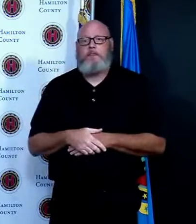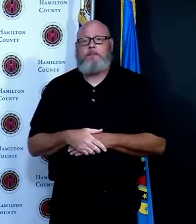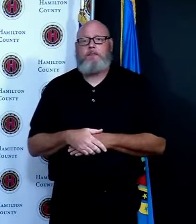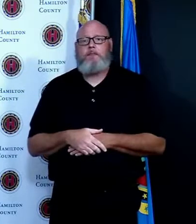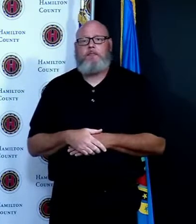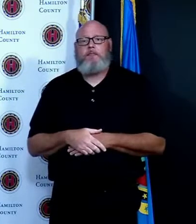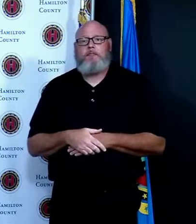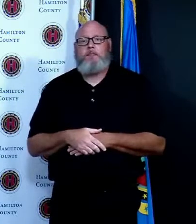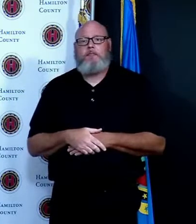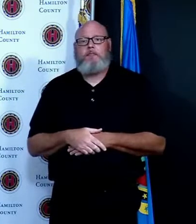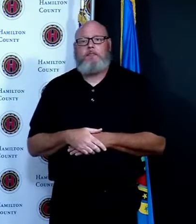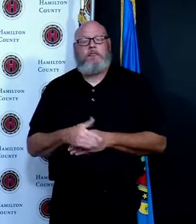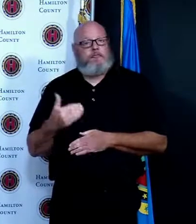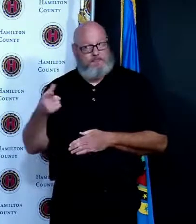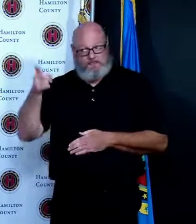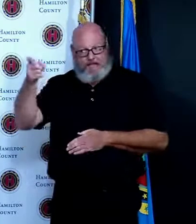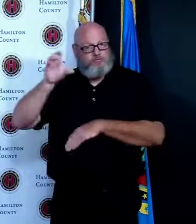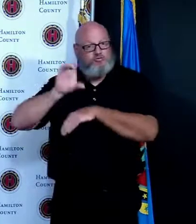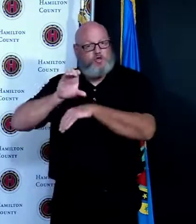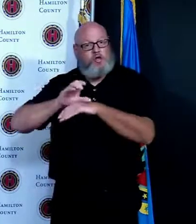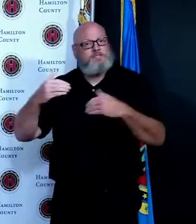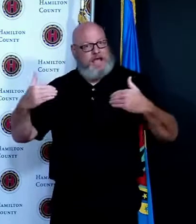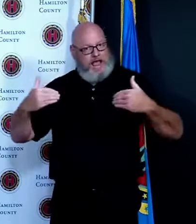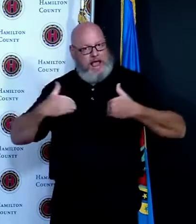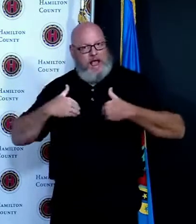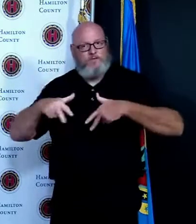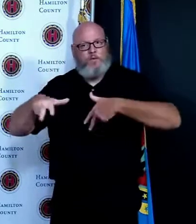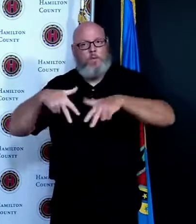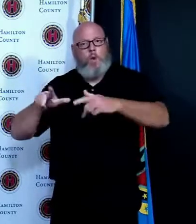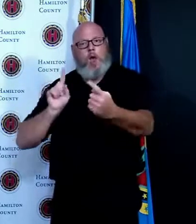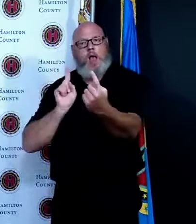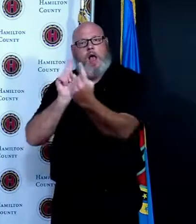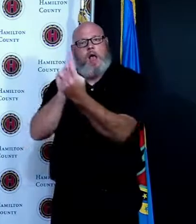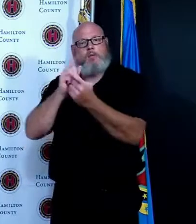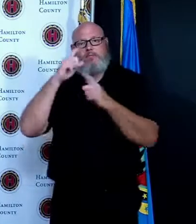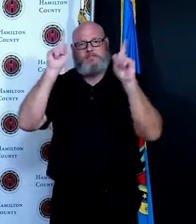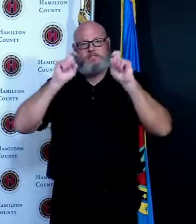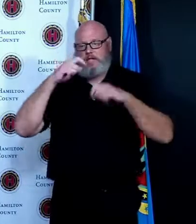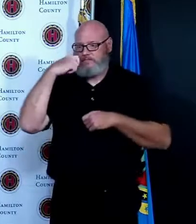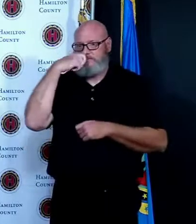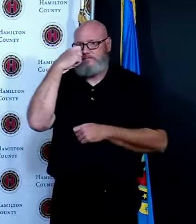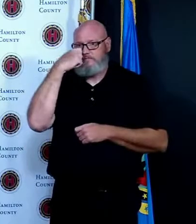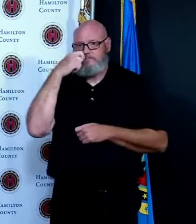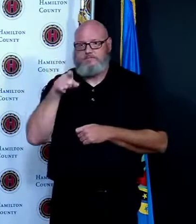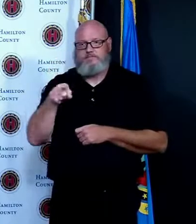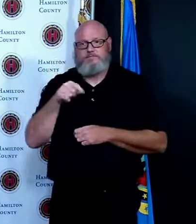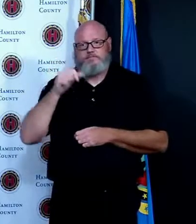going on and so I did a walk-up test at word of deliverance on Sunday afternoon they could